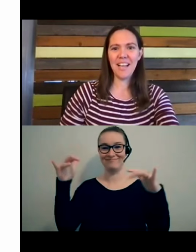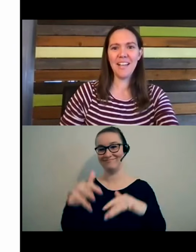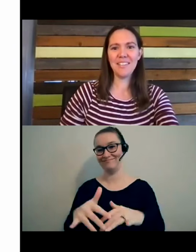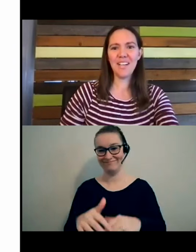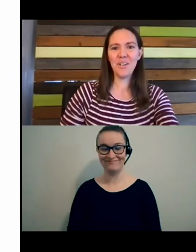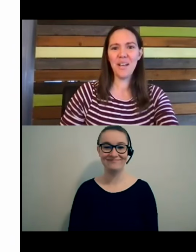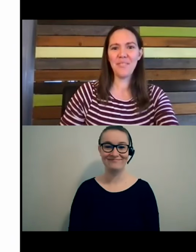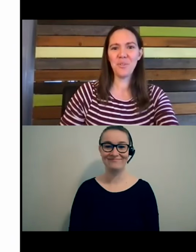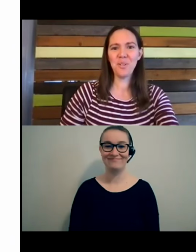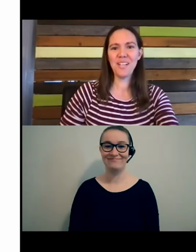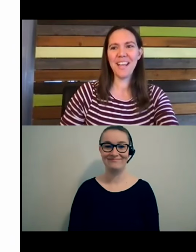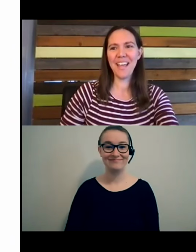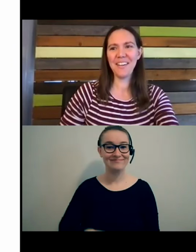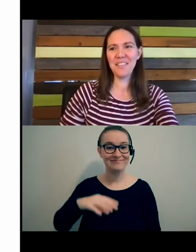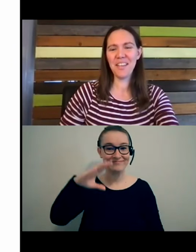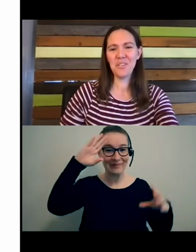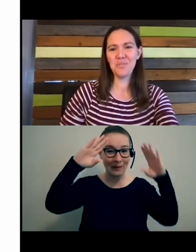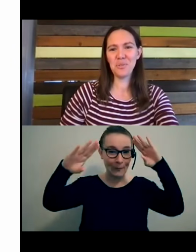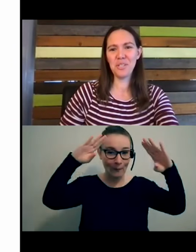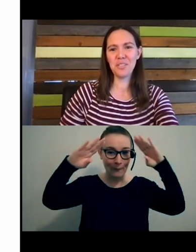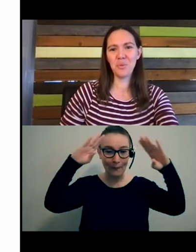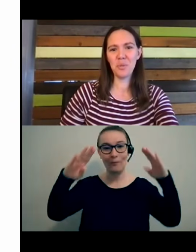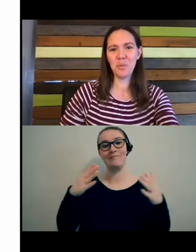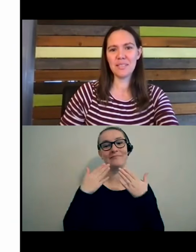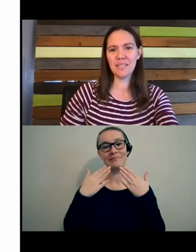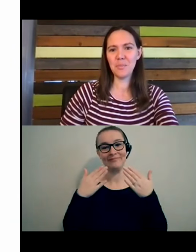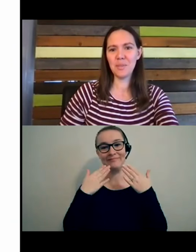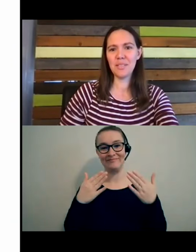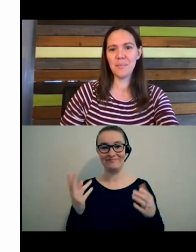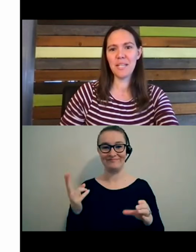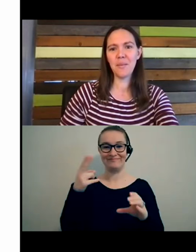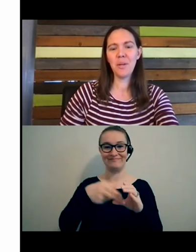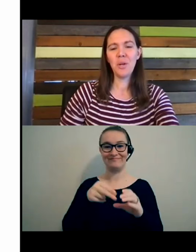Hello, everyone, and thank you for joining us for WordPress Accessibility Meetup.